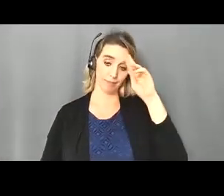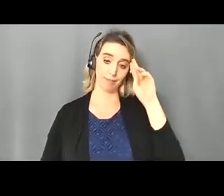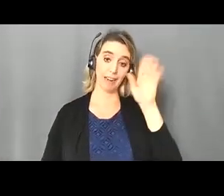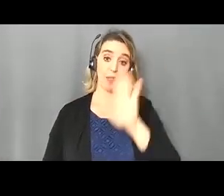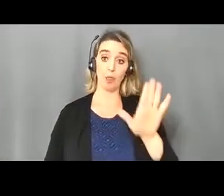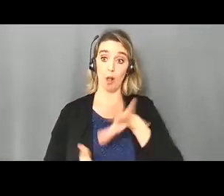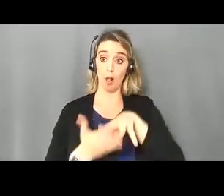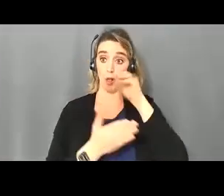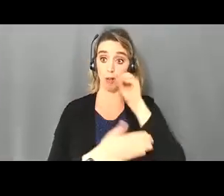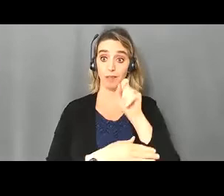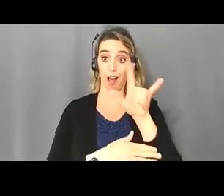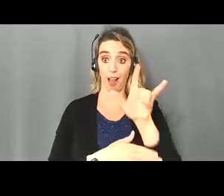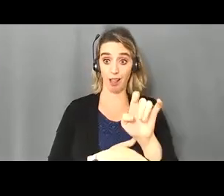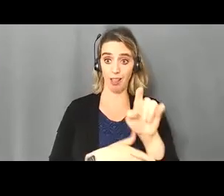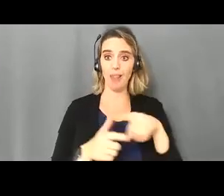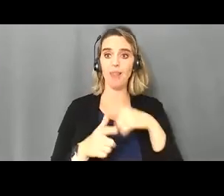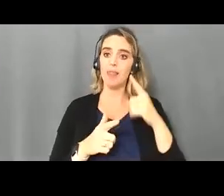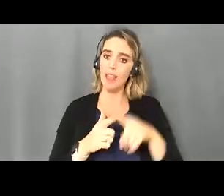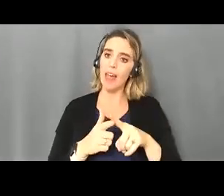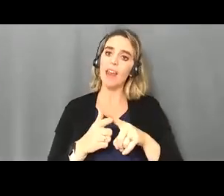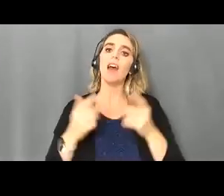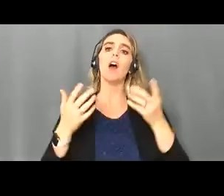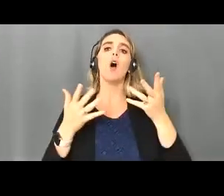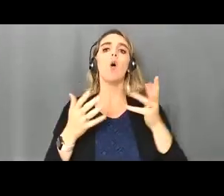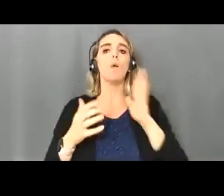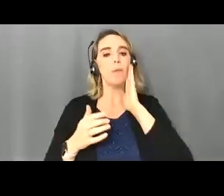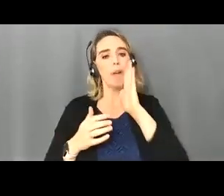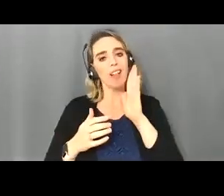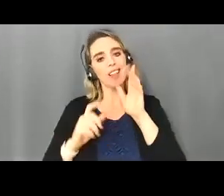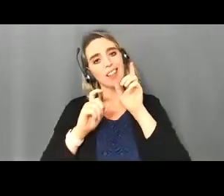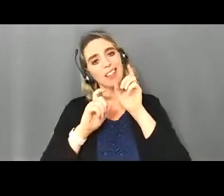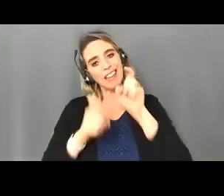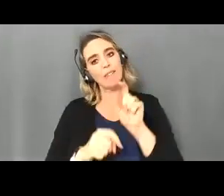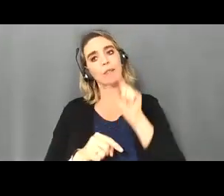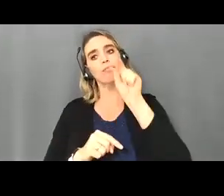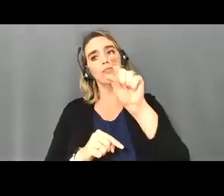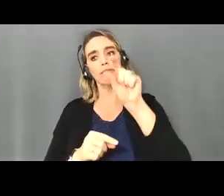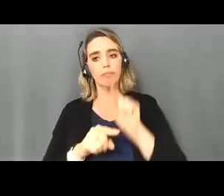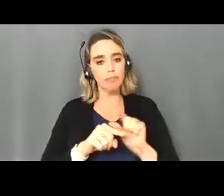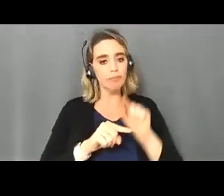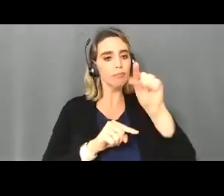And then we put it in digestible bites if you will so that we're not overwhelming people with too much